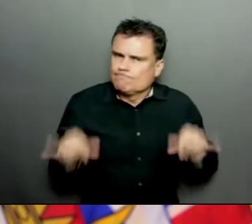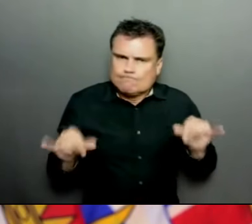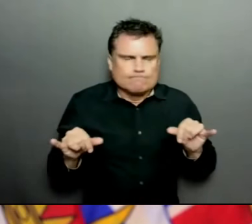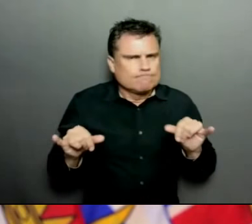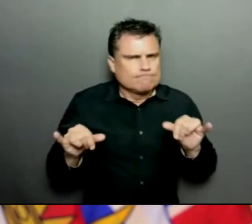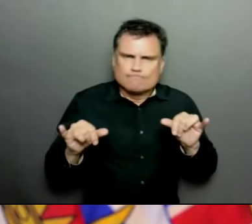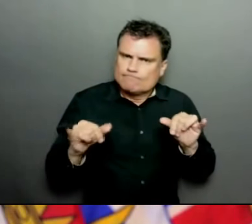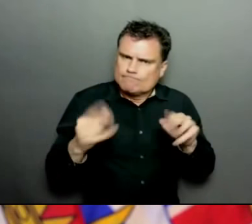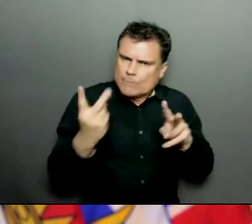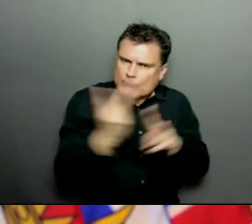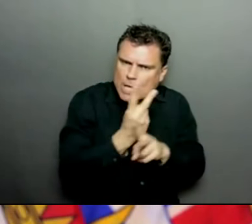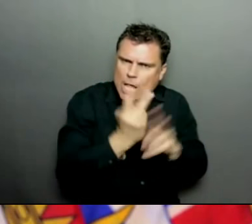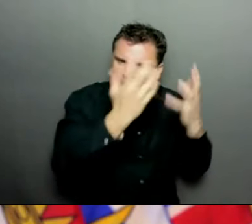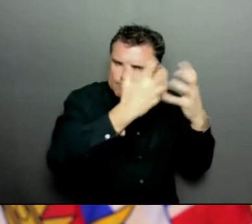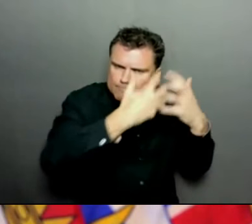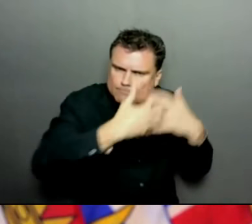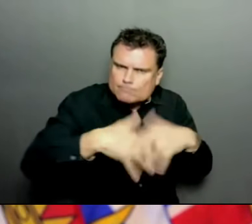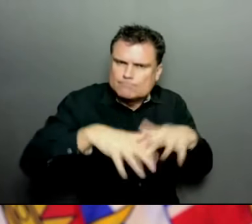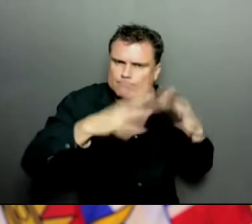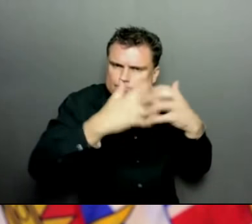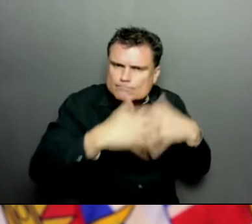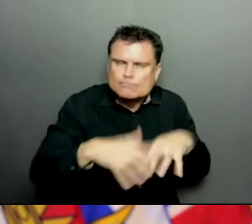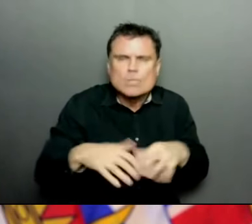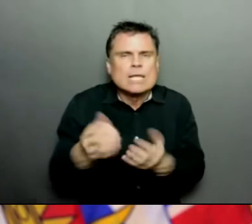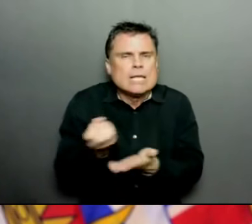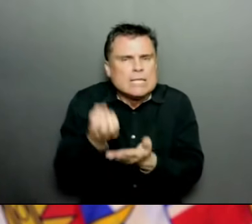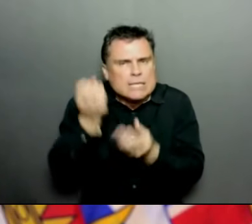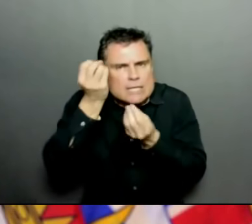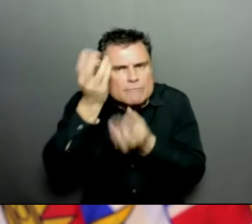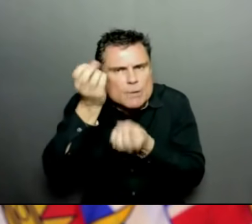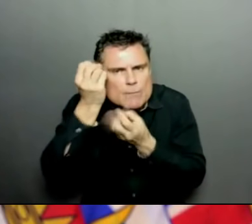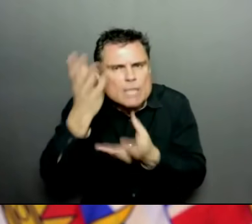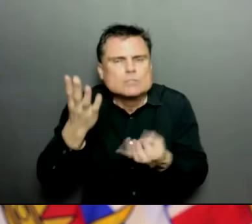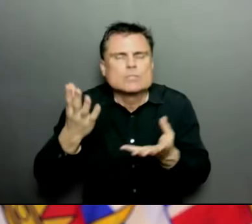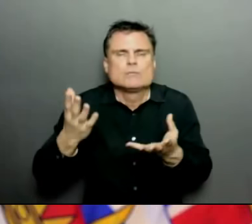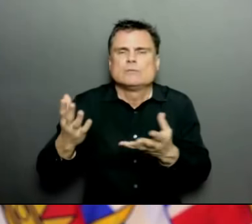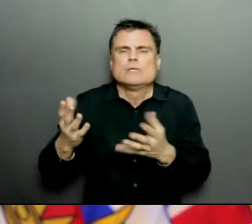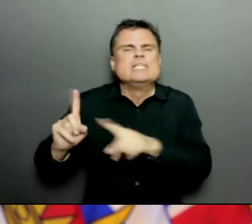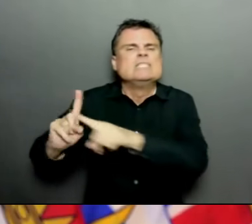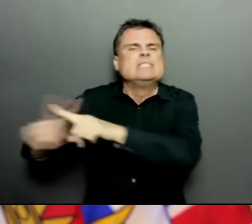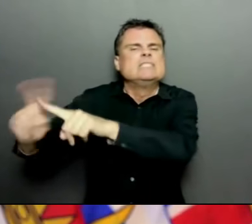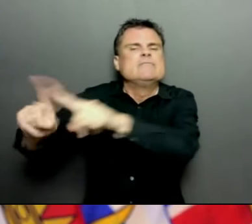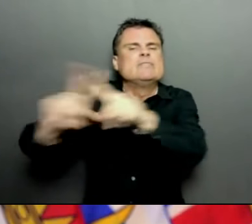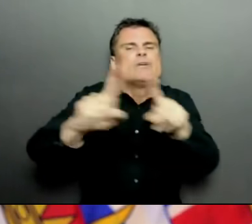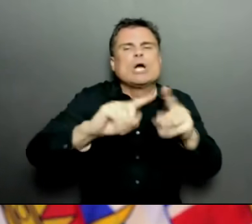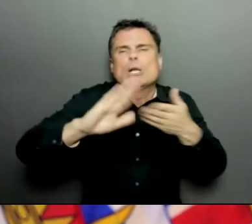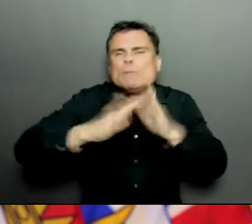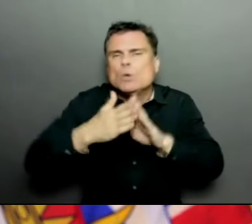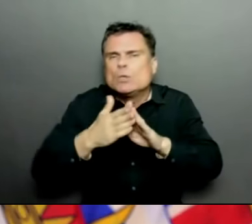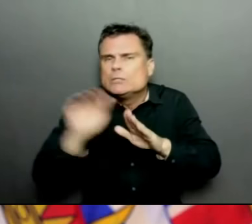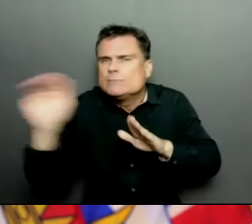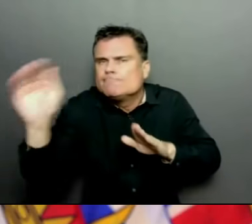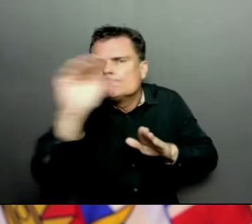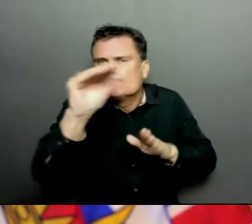Part of the important messages that are coming out from the public health community and from Health Canada or both of the processes